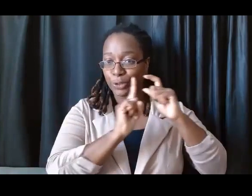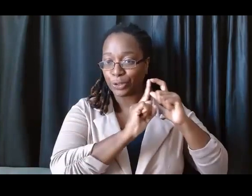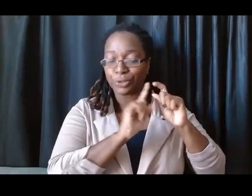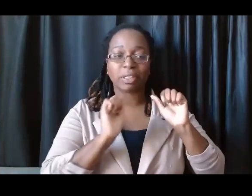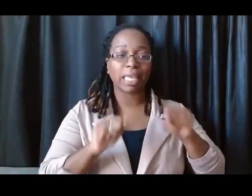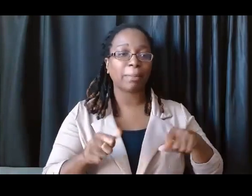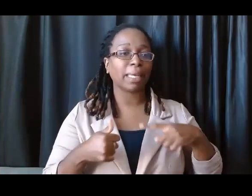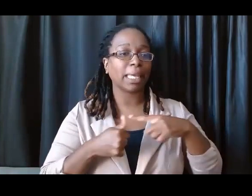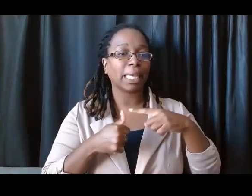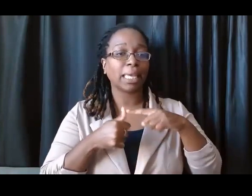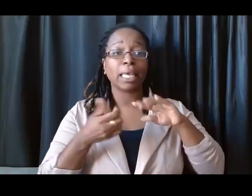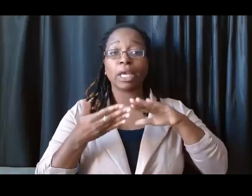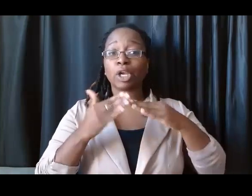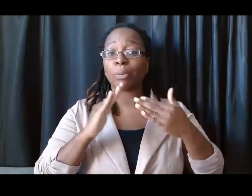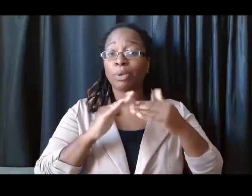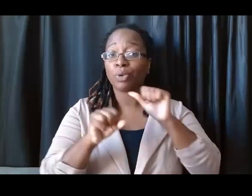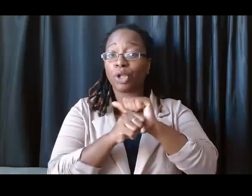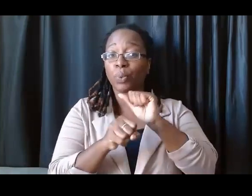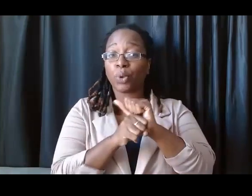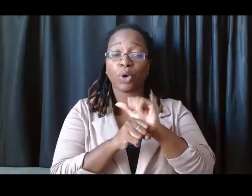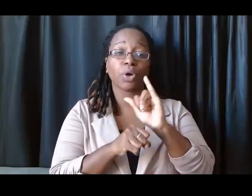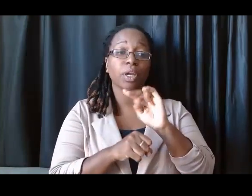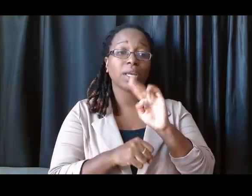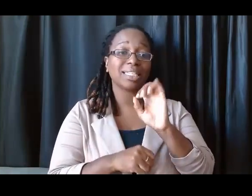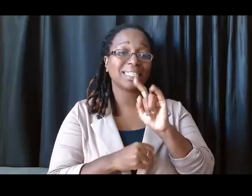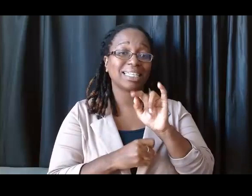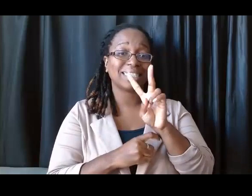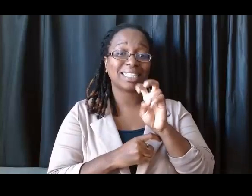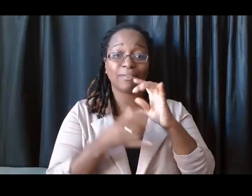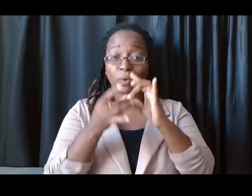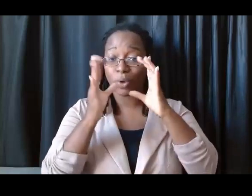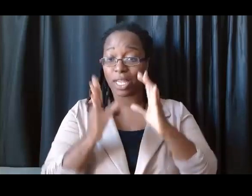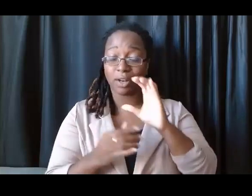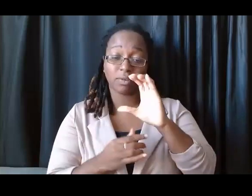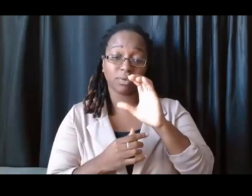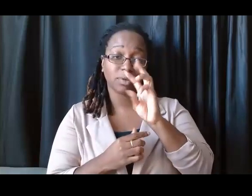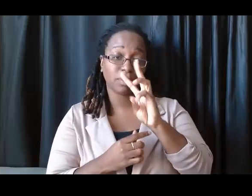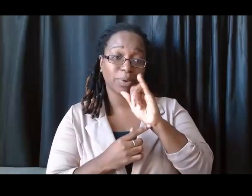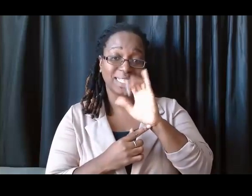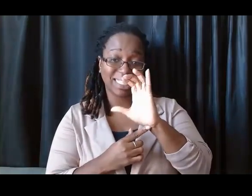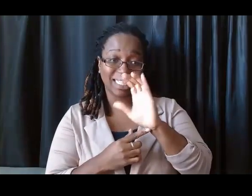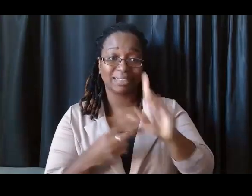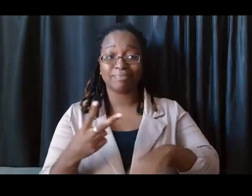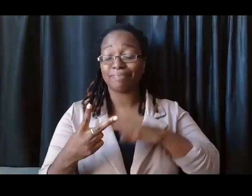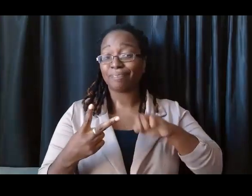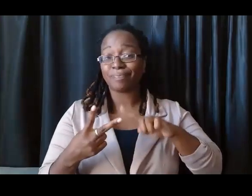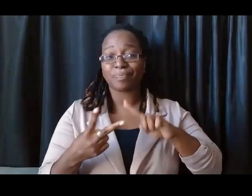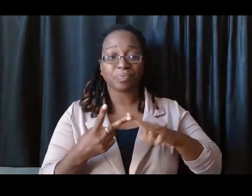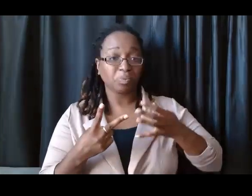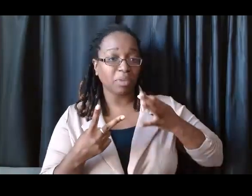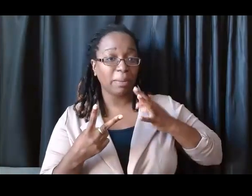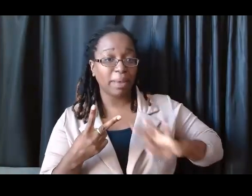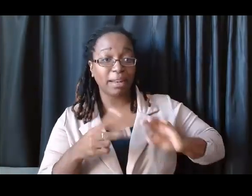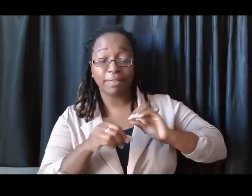community work incentive coordinator, or benefit counselor is another one you might hear.